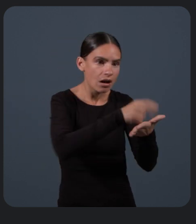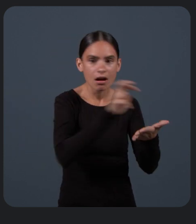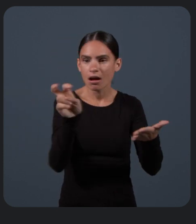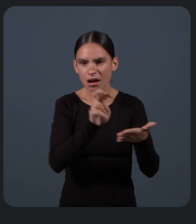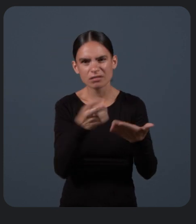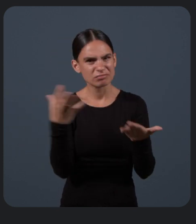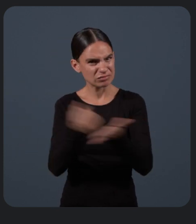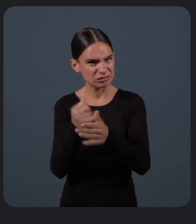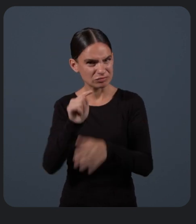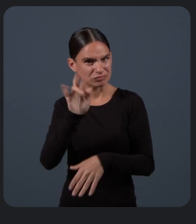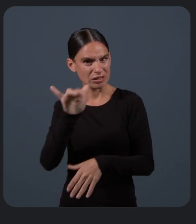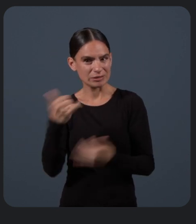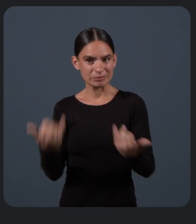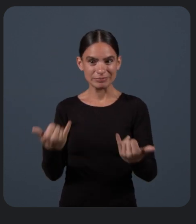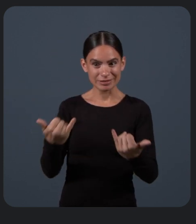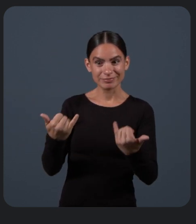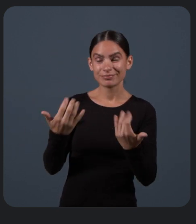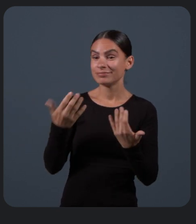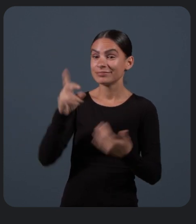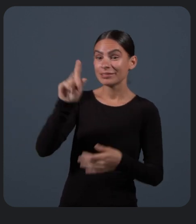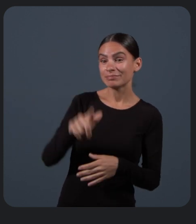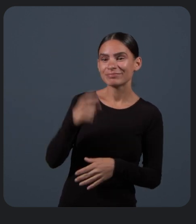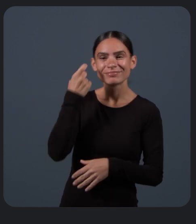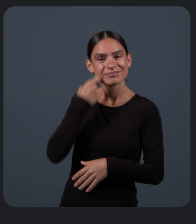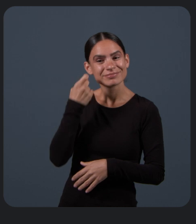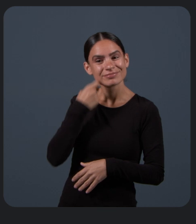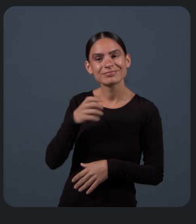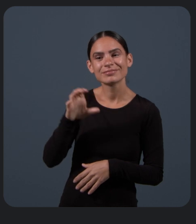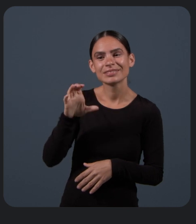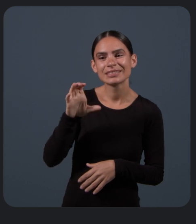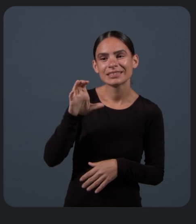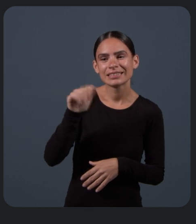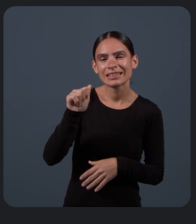by downloading the latest canary version of Android Studio, Electric Eel.